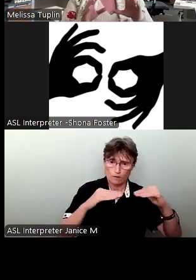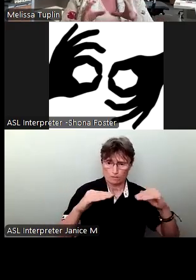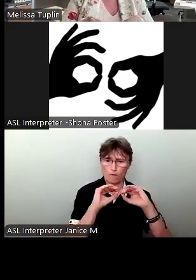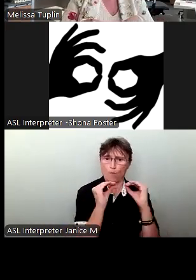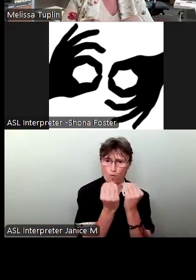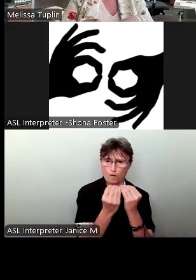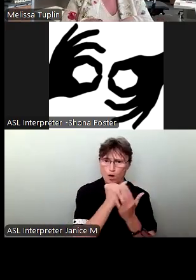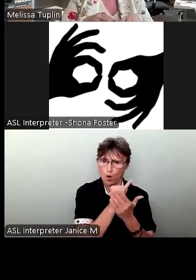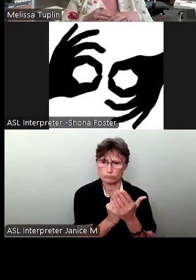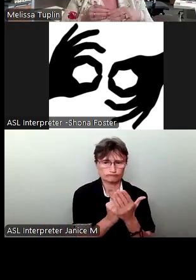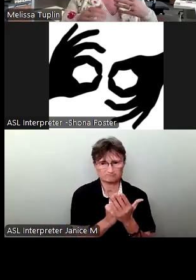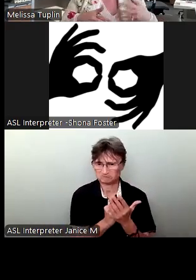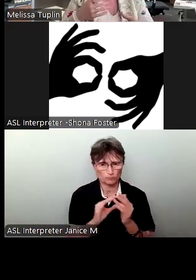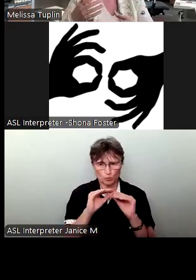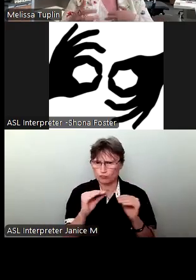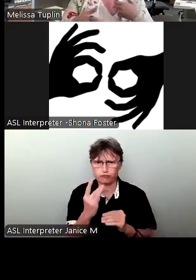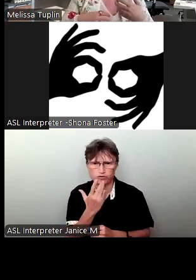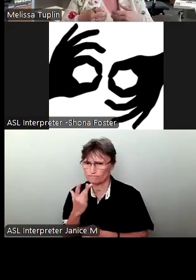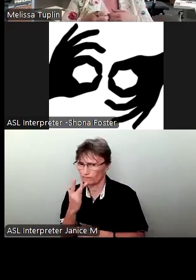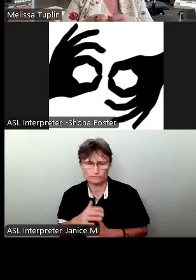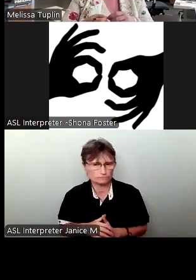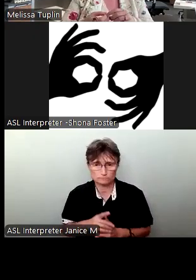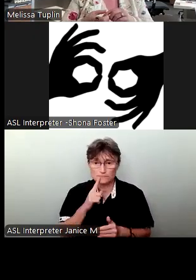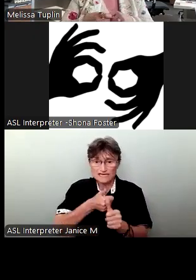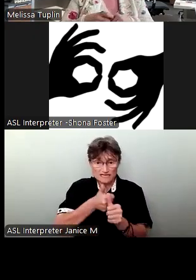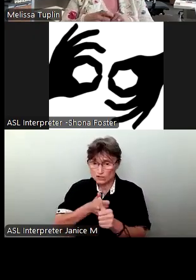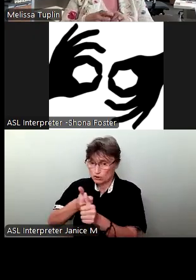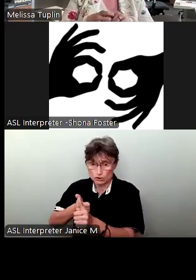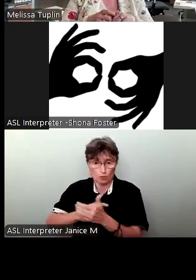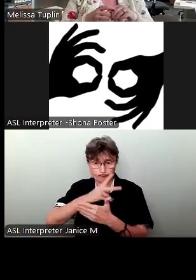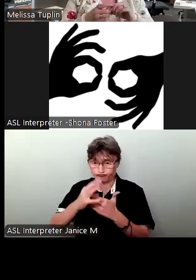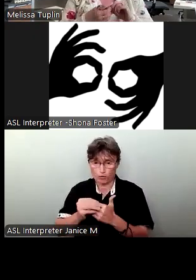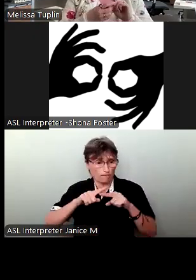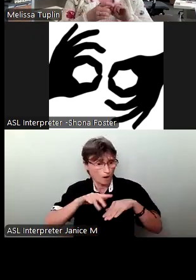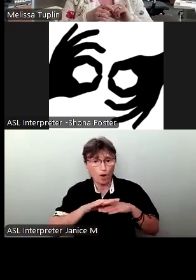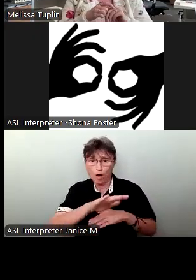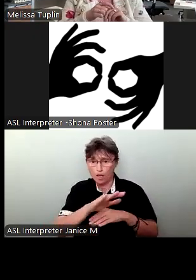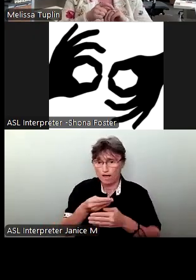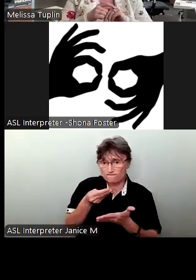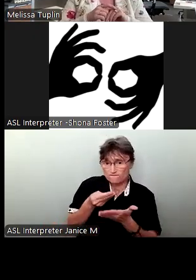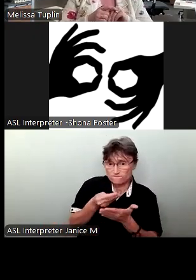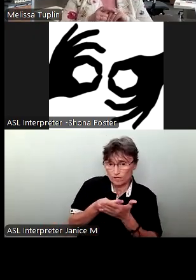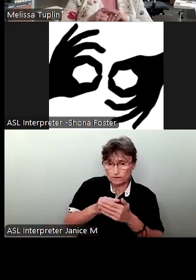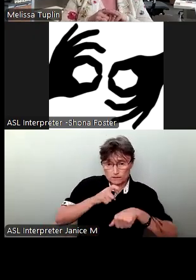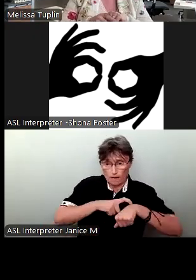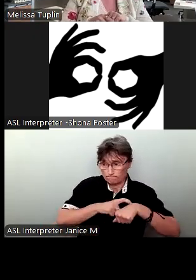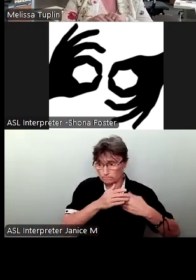Each program, including the length of the funding cycle, is designed with the intention to receive